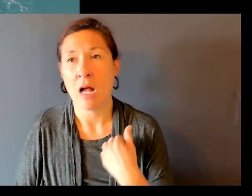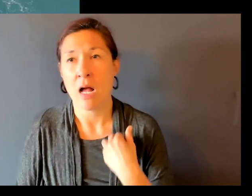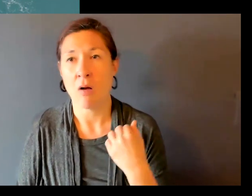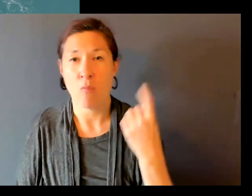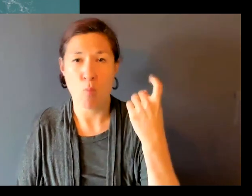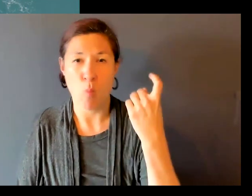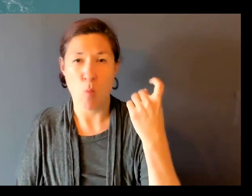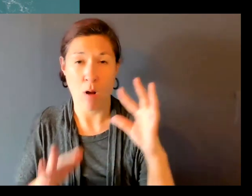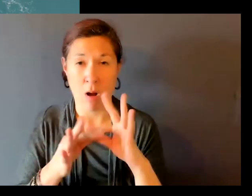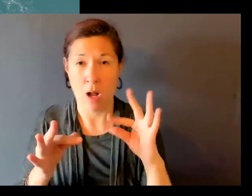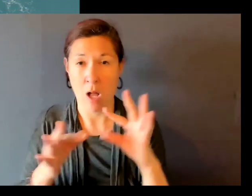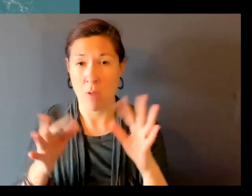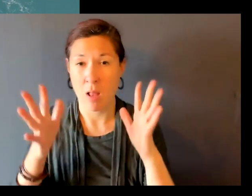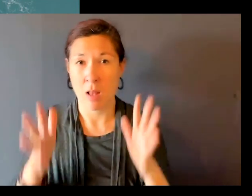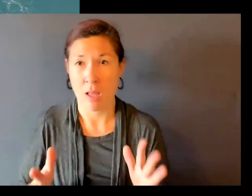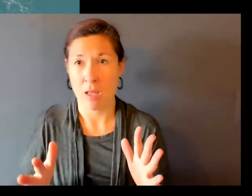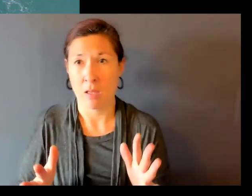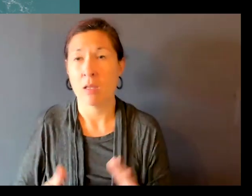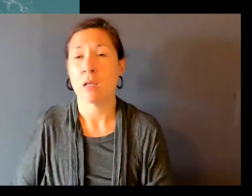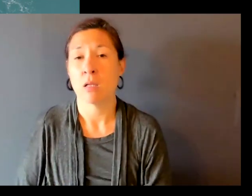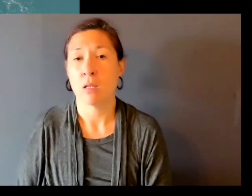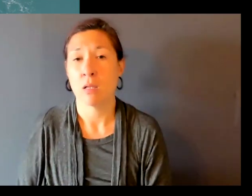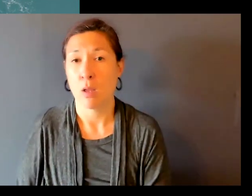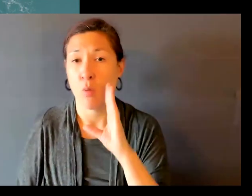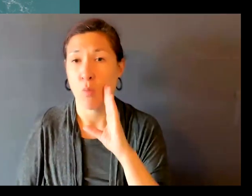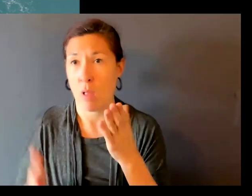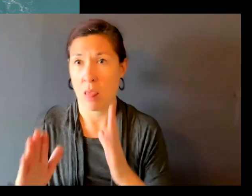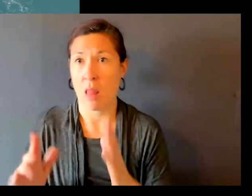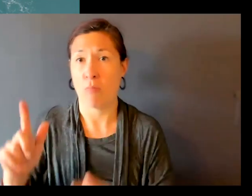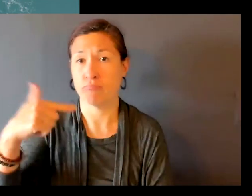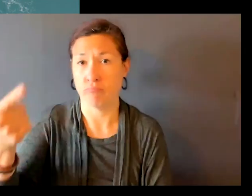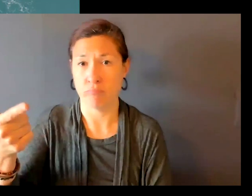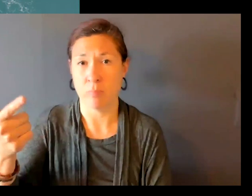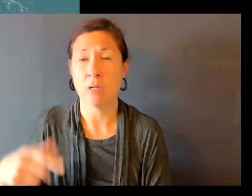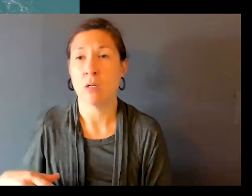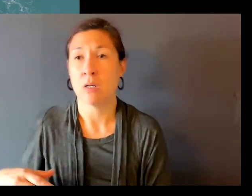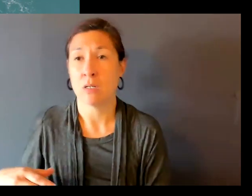: Thanks, Lara. You were breaking up a bit. But I think we captured most of it.